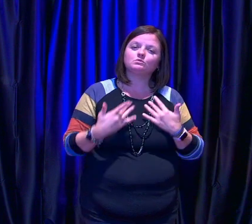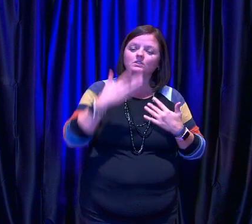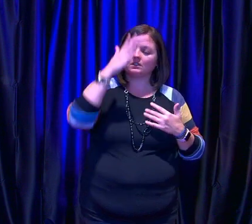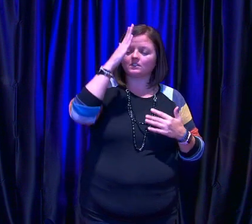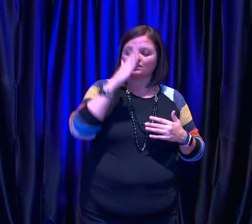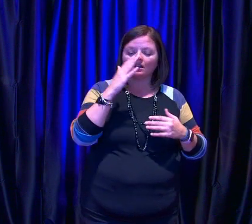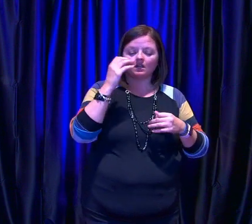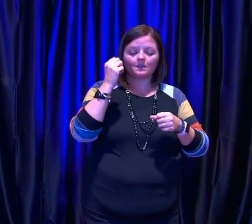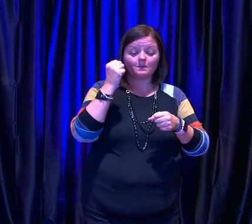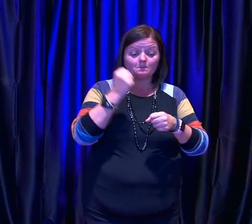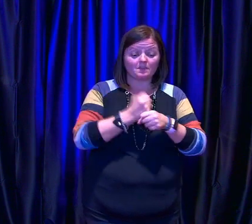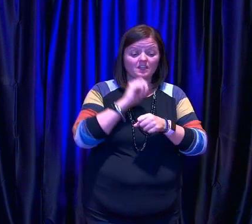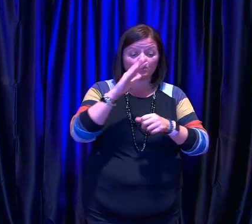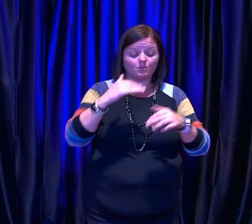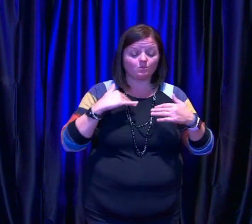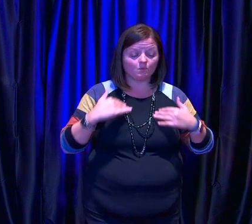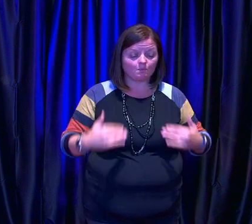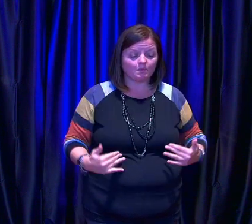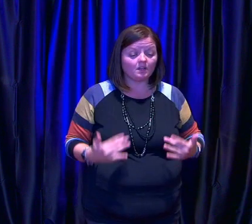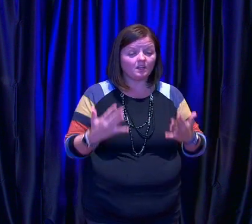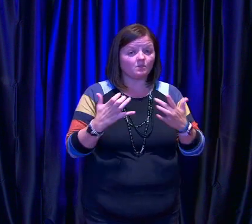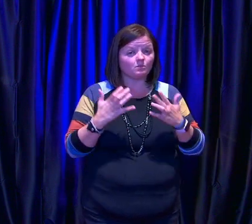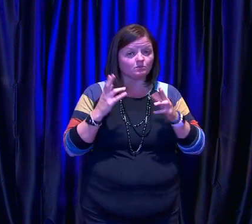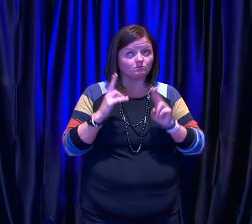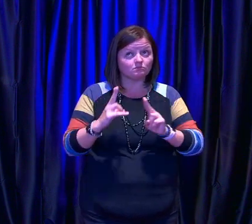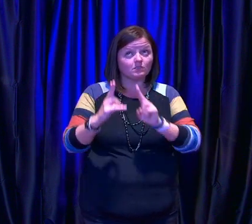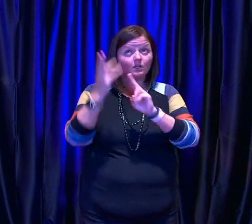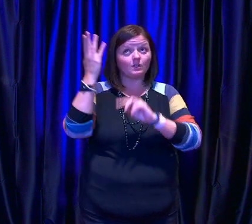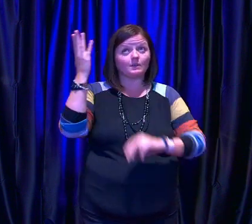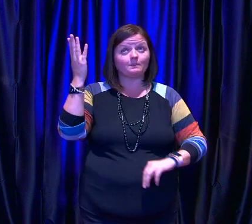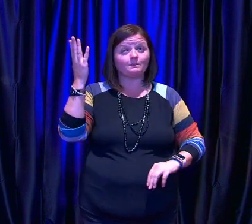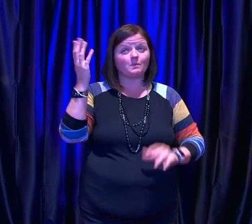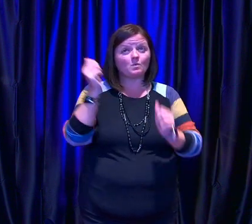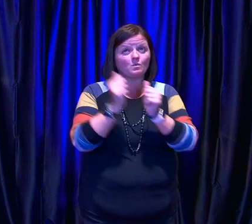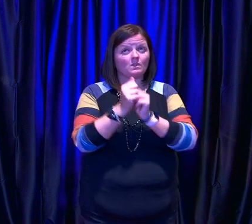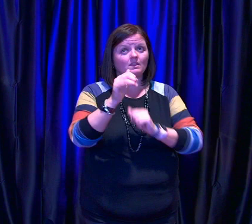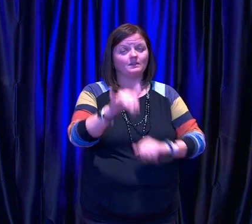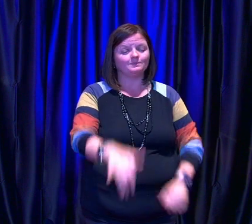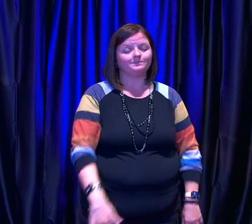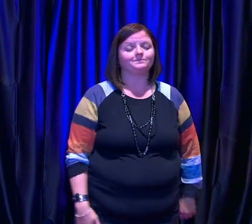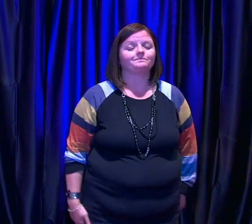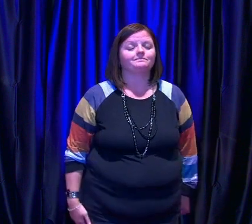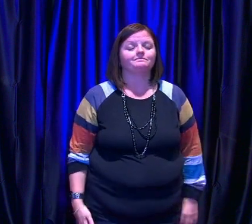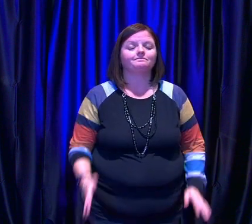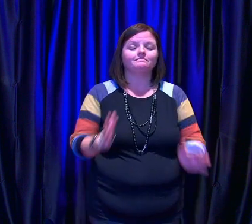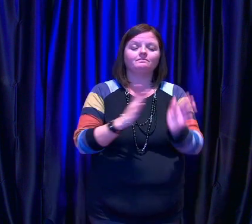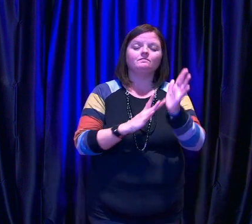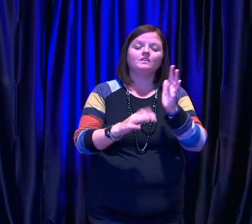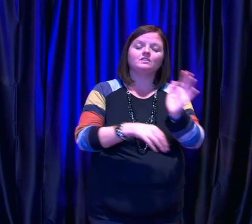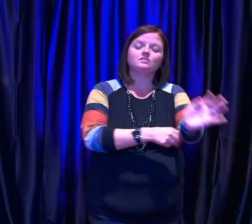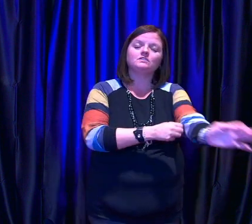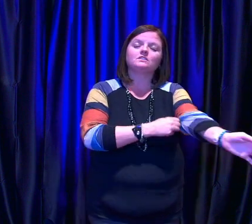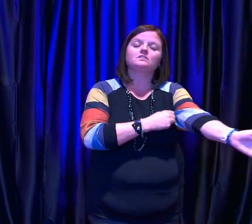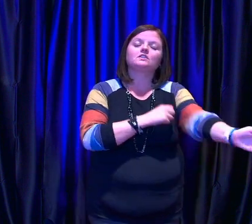your body and want you to honor him with it Jesus we all need to do better